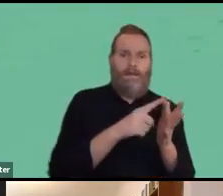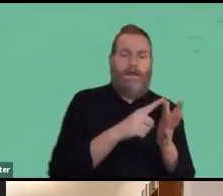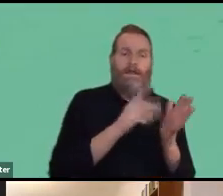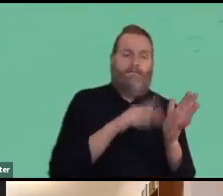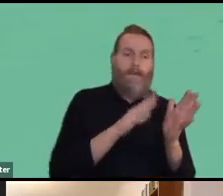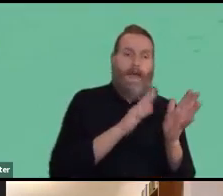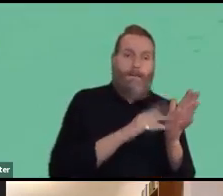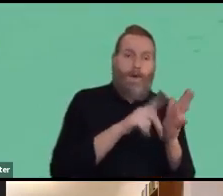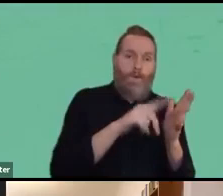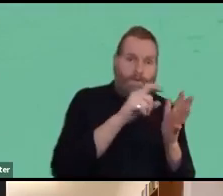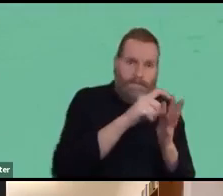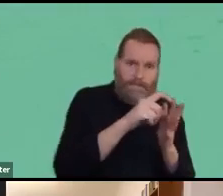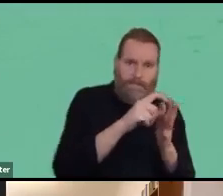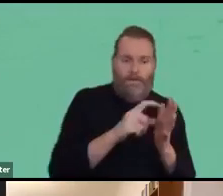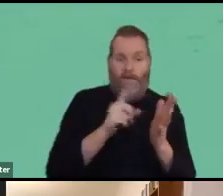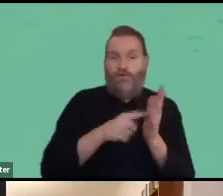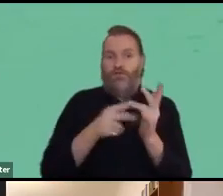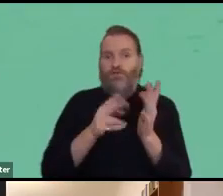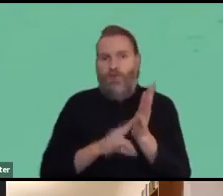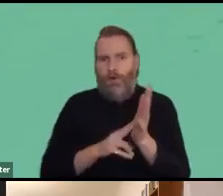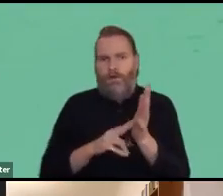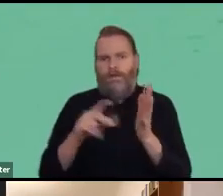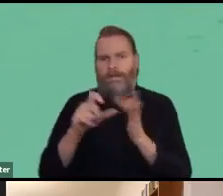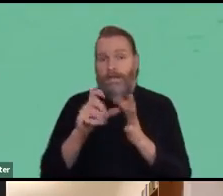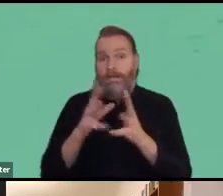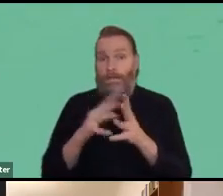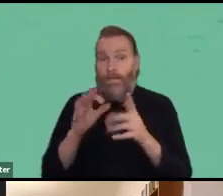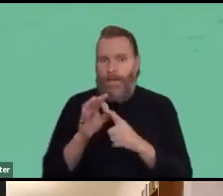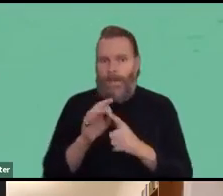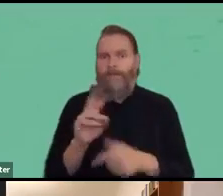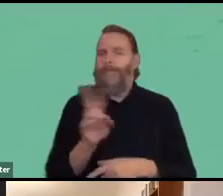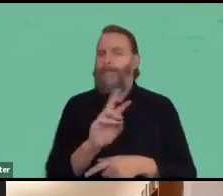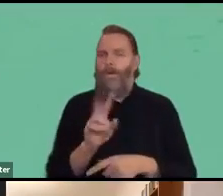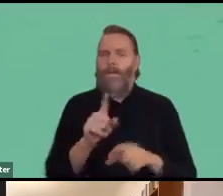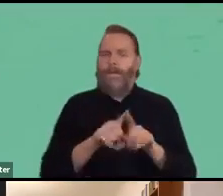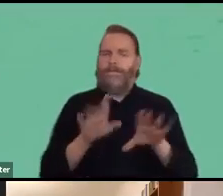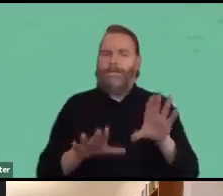have a very similar question and I’ll read out Colette’s version which is I really don't think